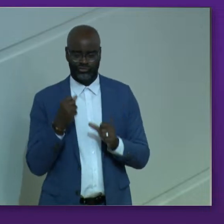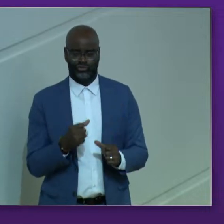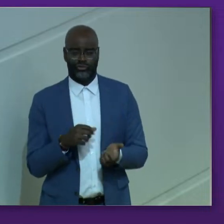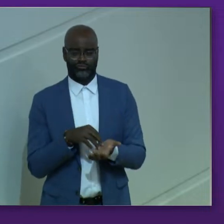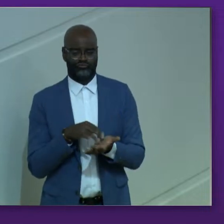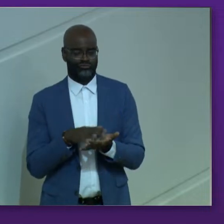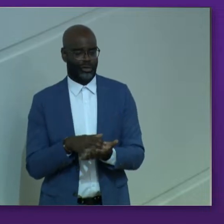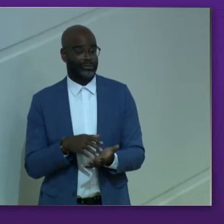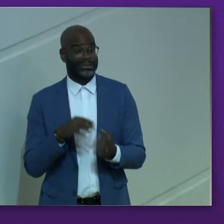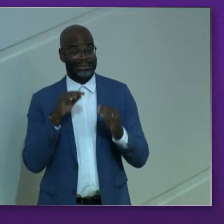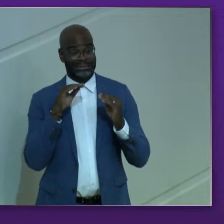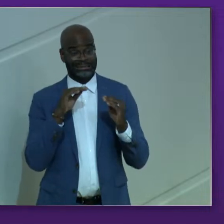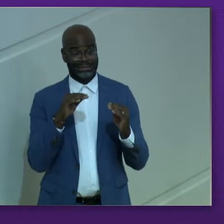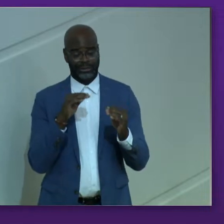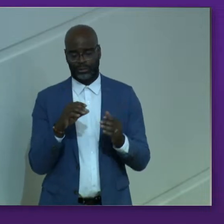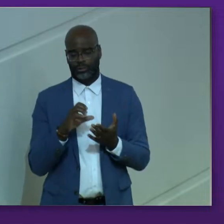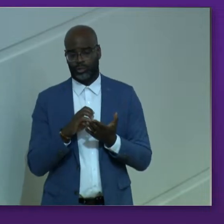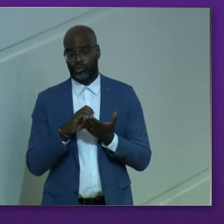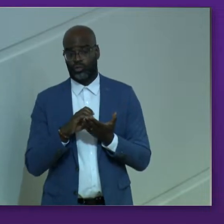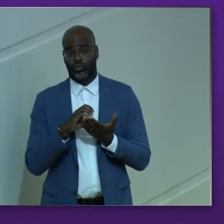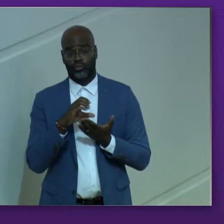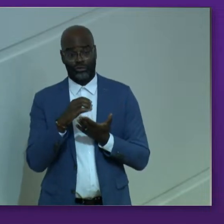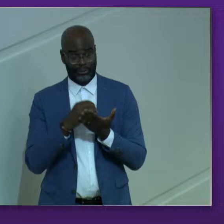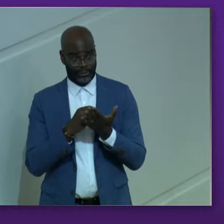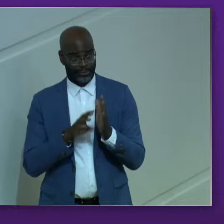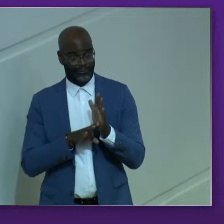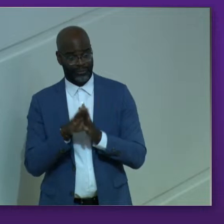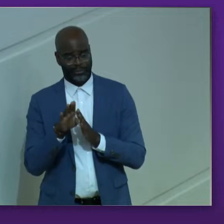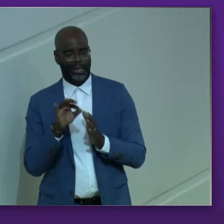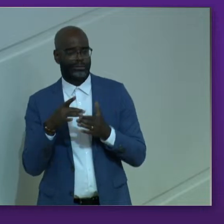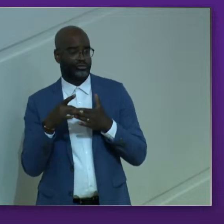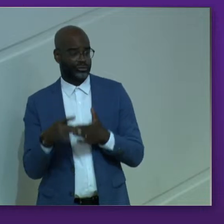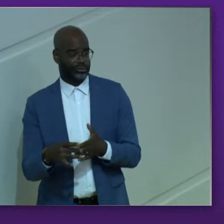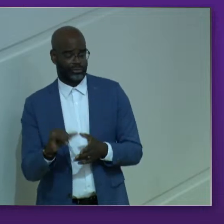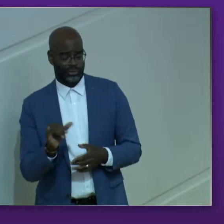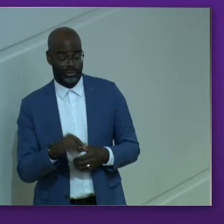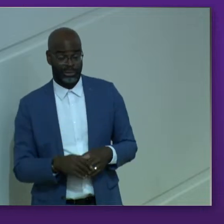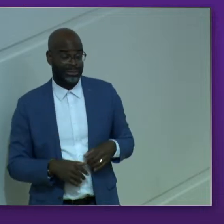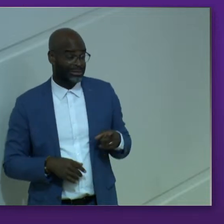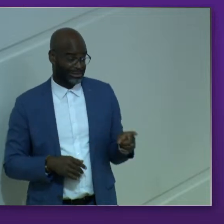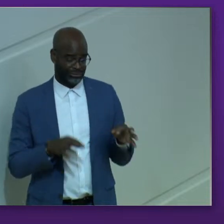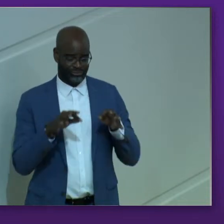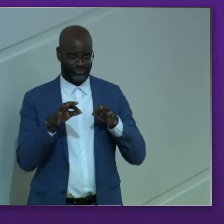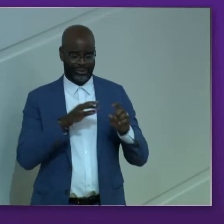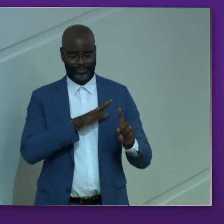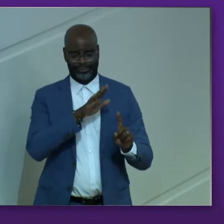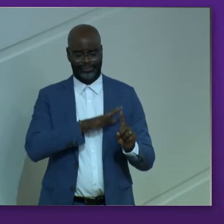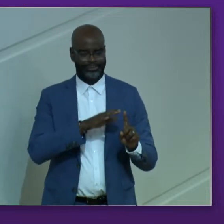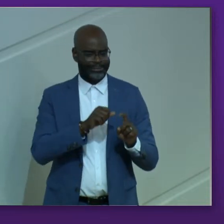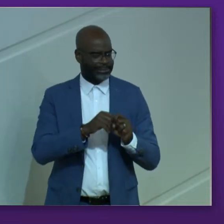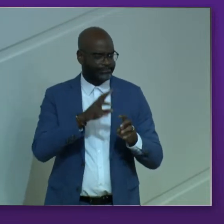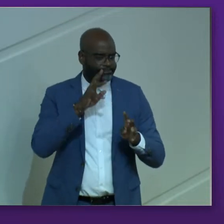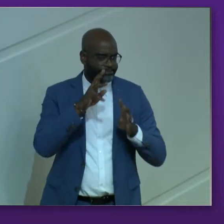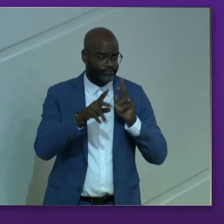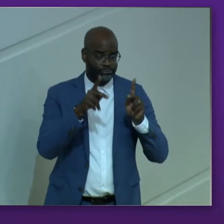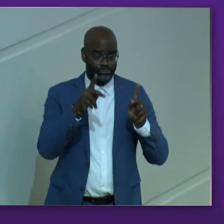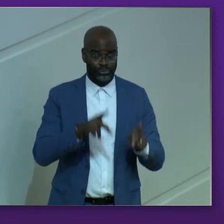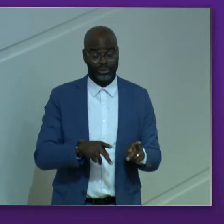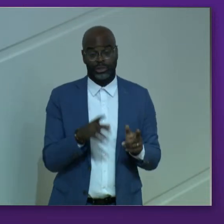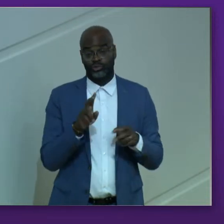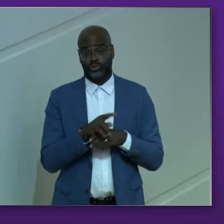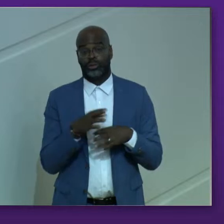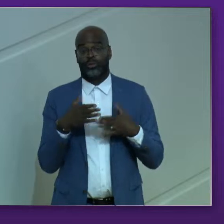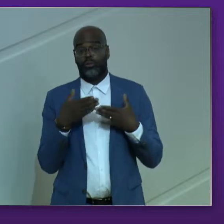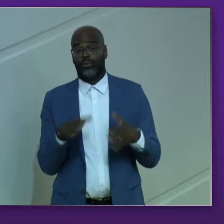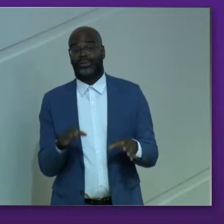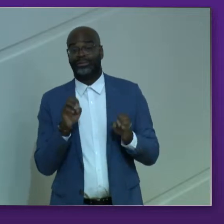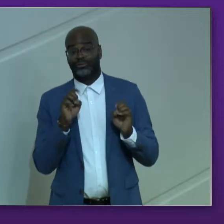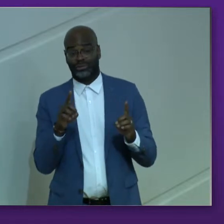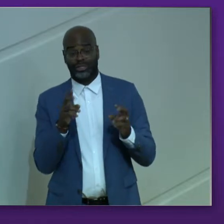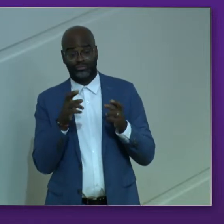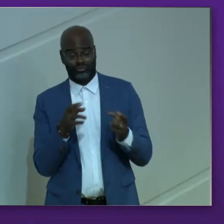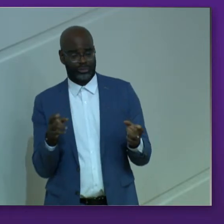LANGUAGES IS AN ENCOMPASSED